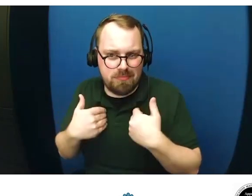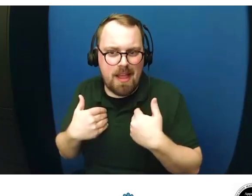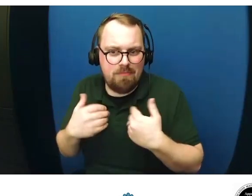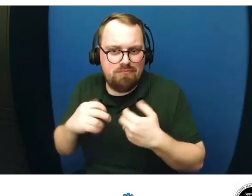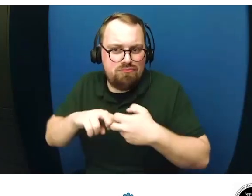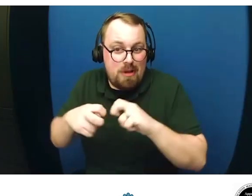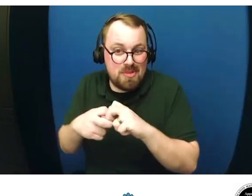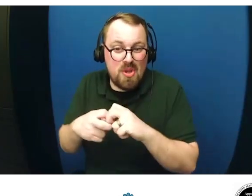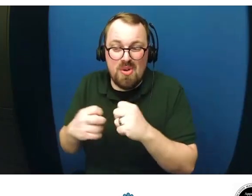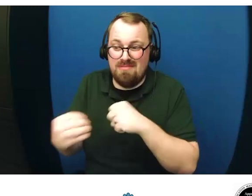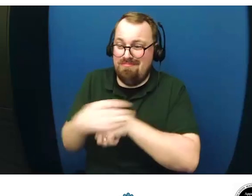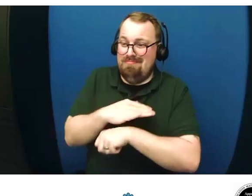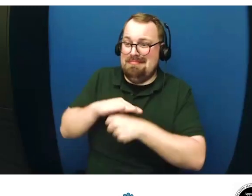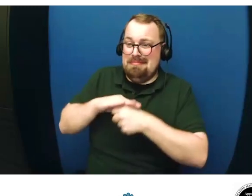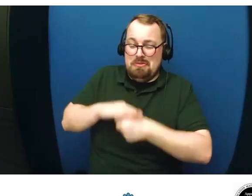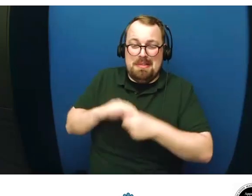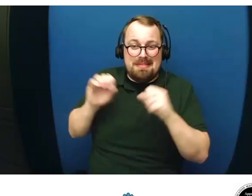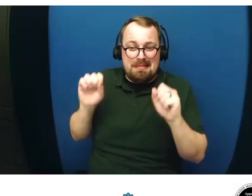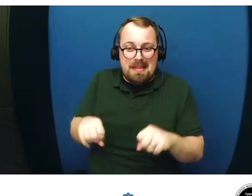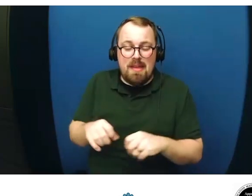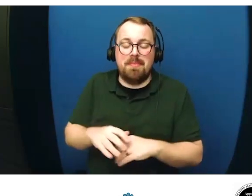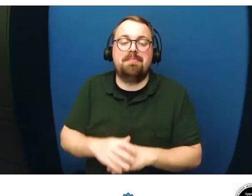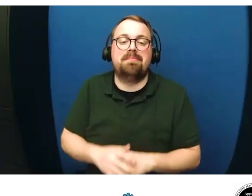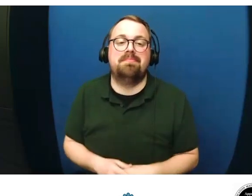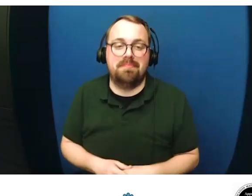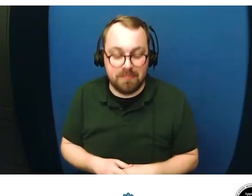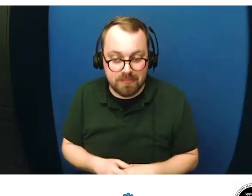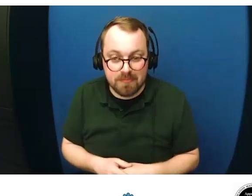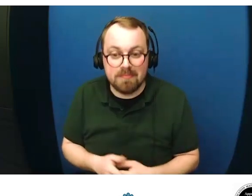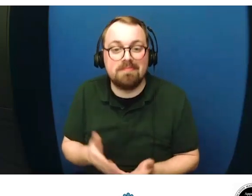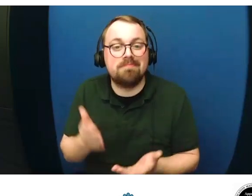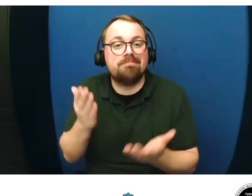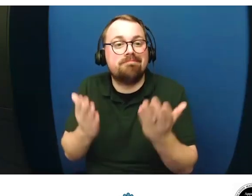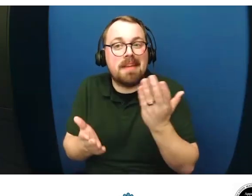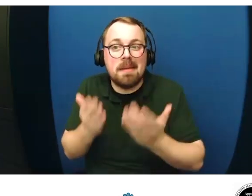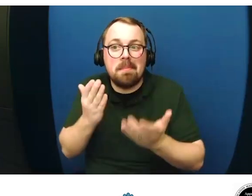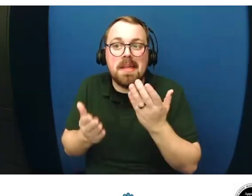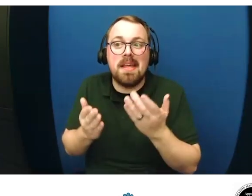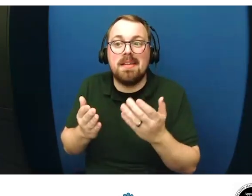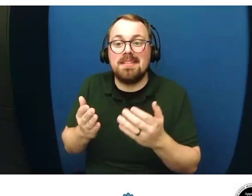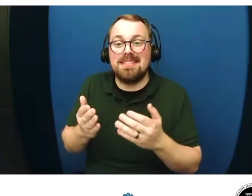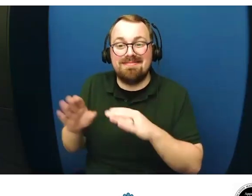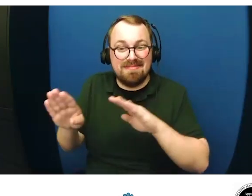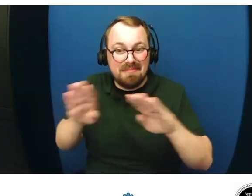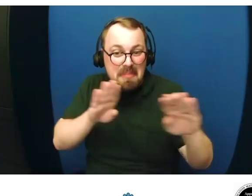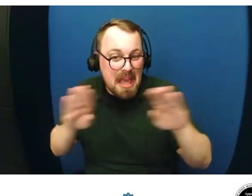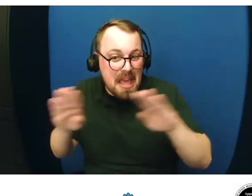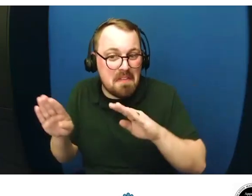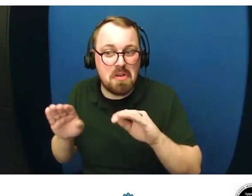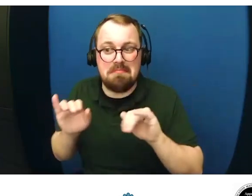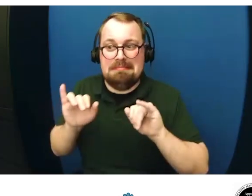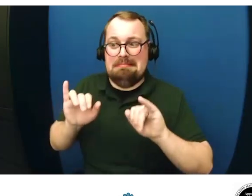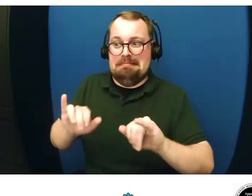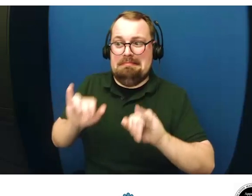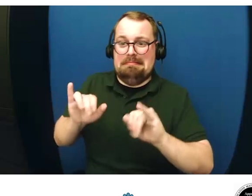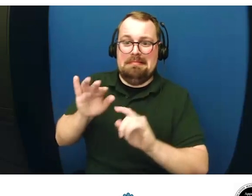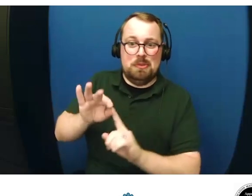That can cause a lot of stress. They may behave in unique ways,